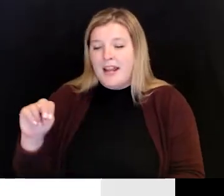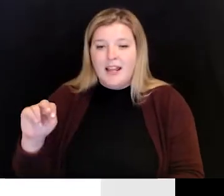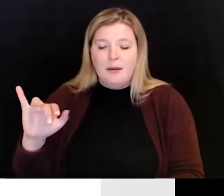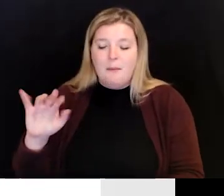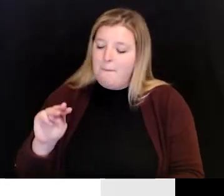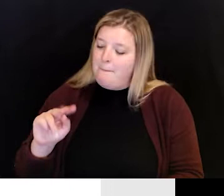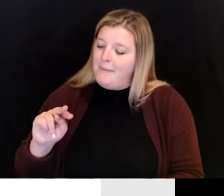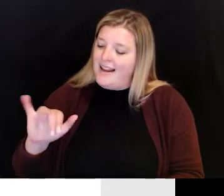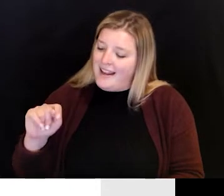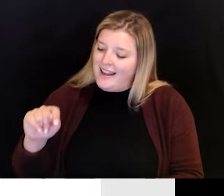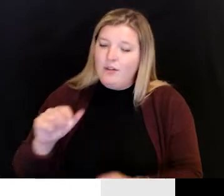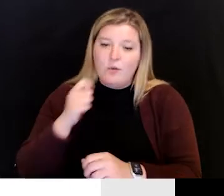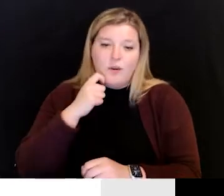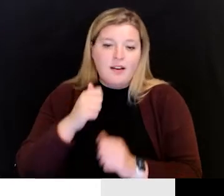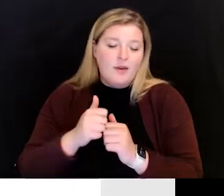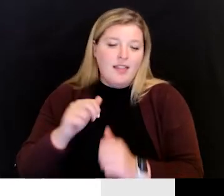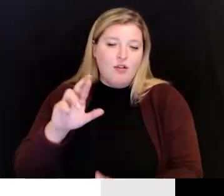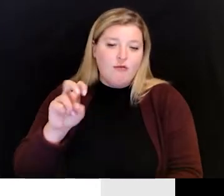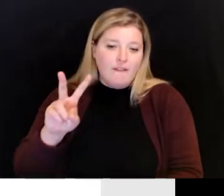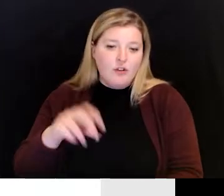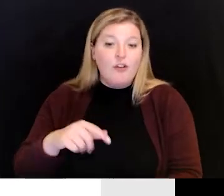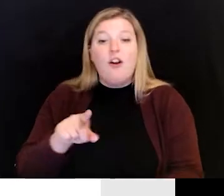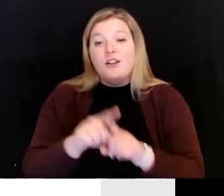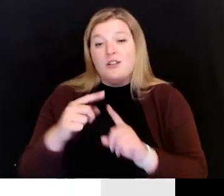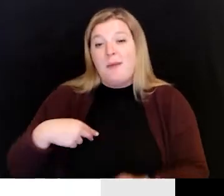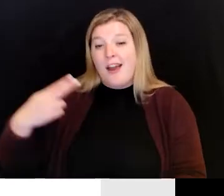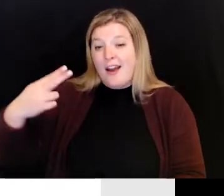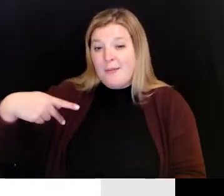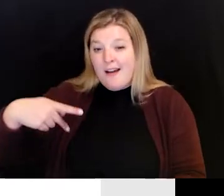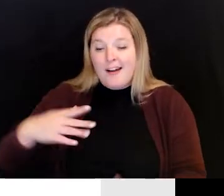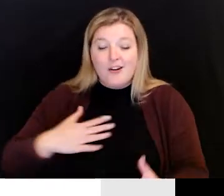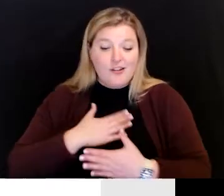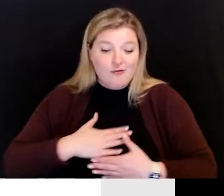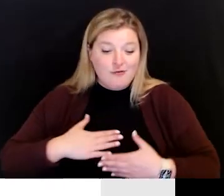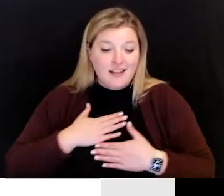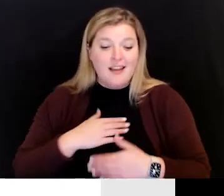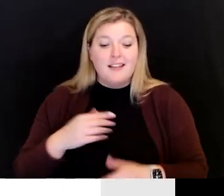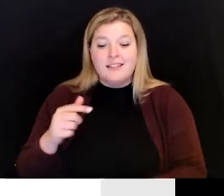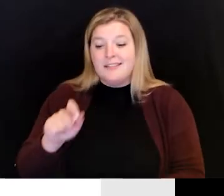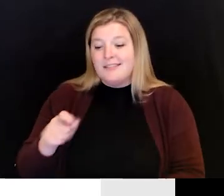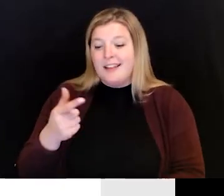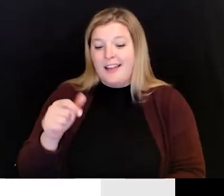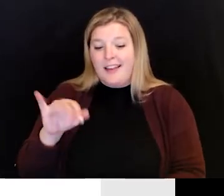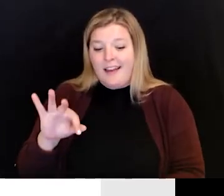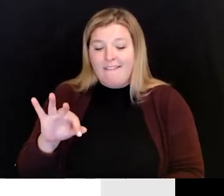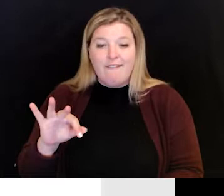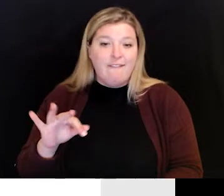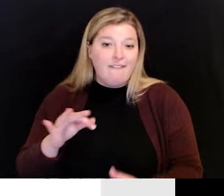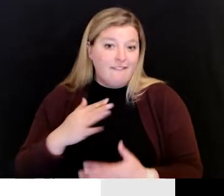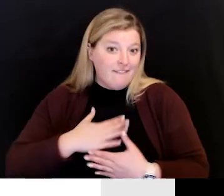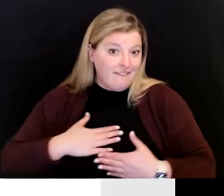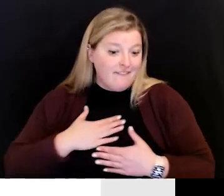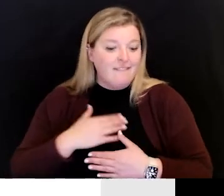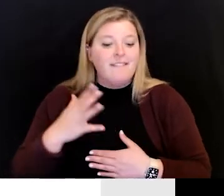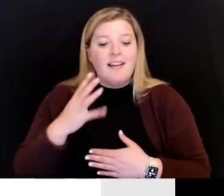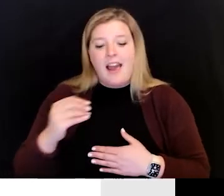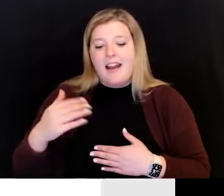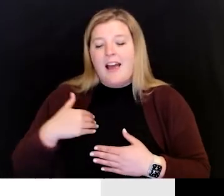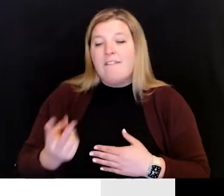I'm also a "Harry Potter" enthusiast, a GIF aficionado, and I'm a parent of two young elementary school-aged kids.